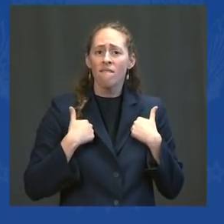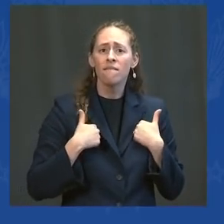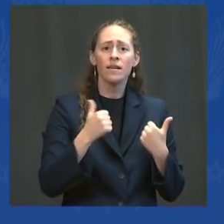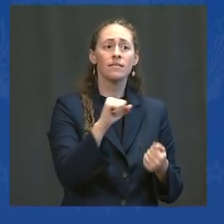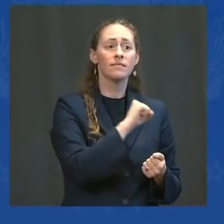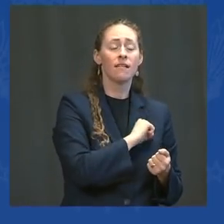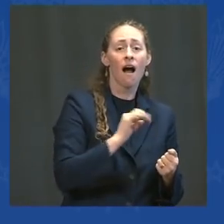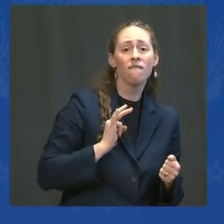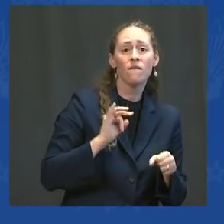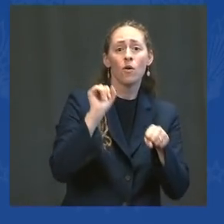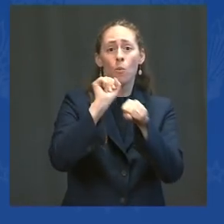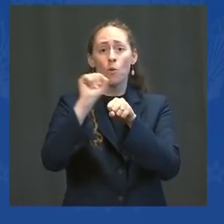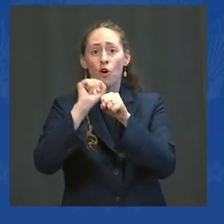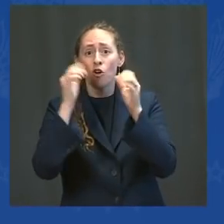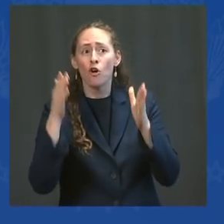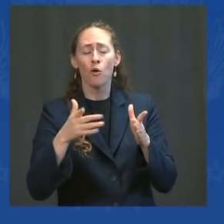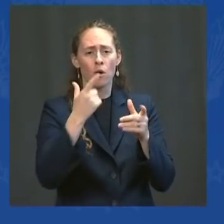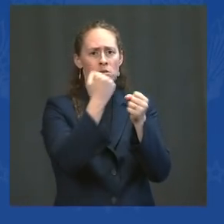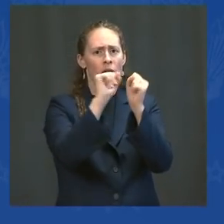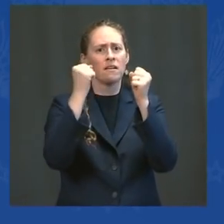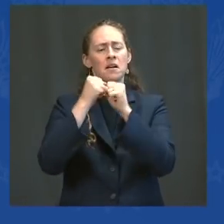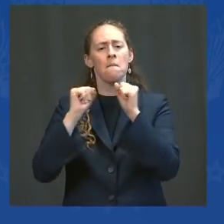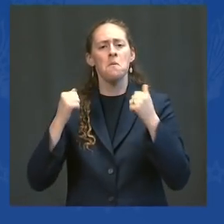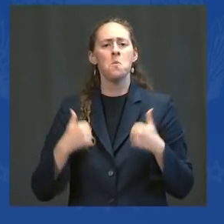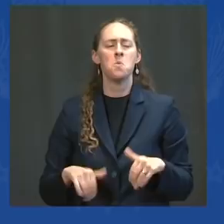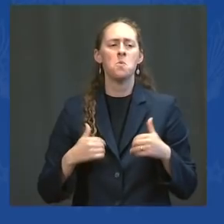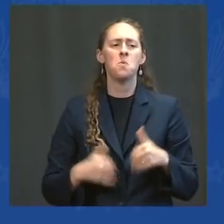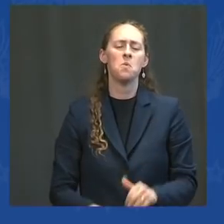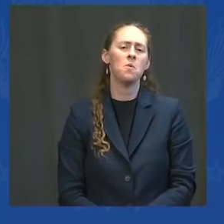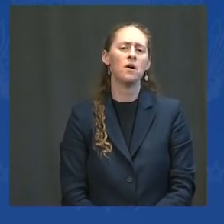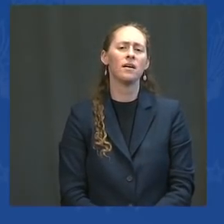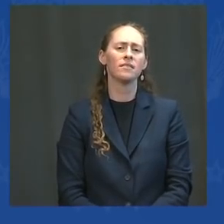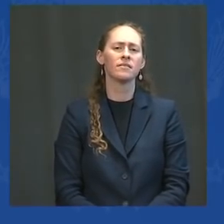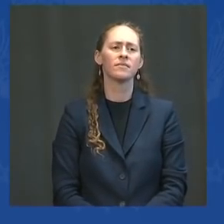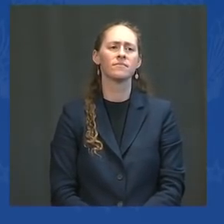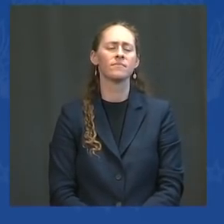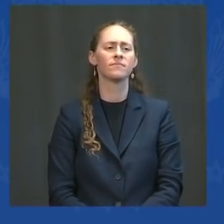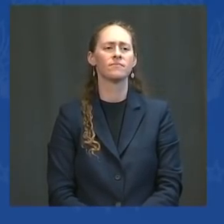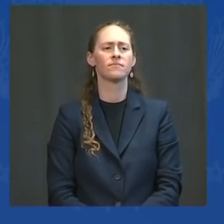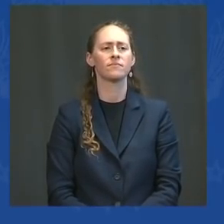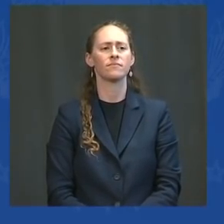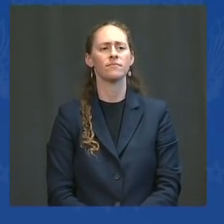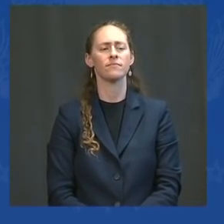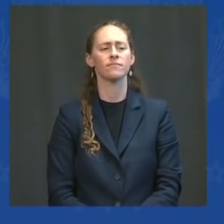In these moments when we're still debating -- these were tragic hours back then --